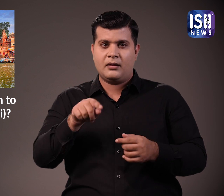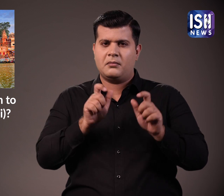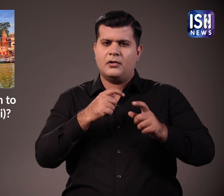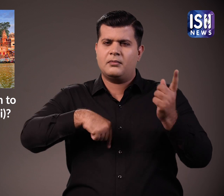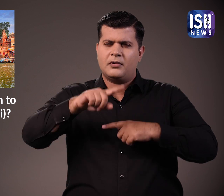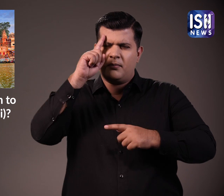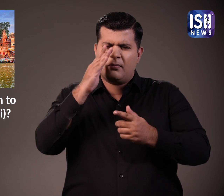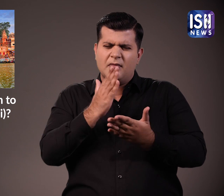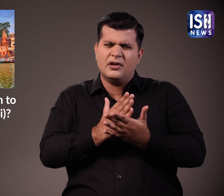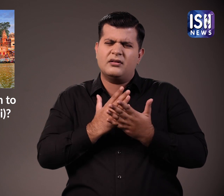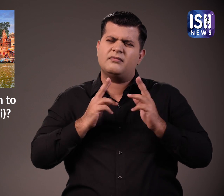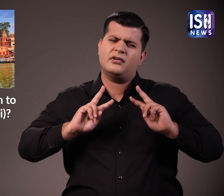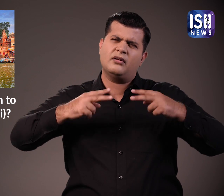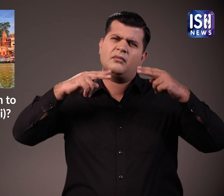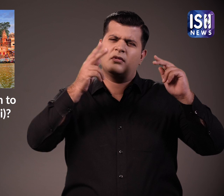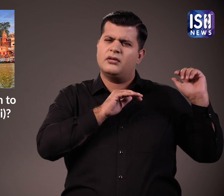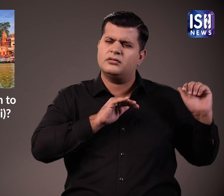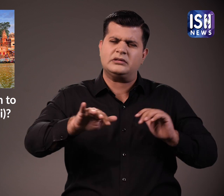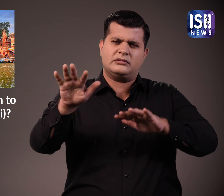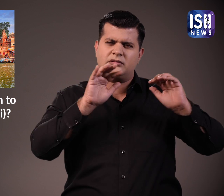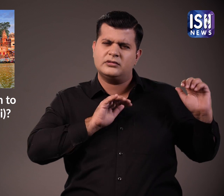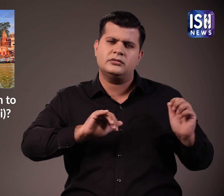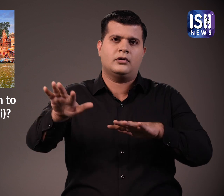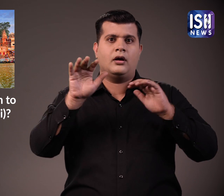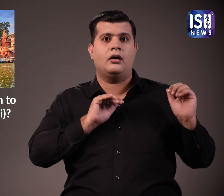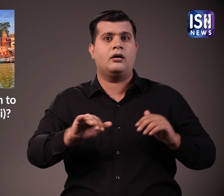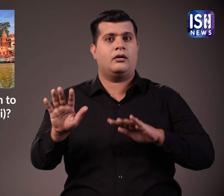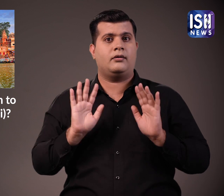That is the reason why hordes of people go to Kashi.